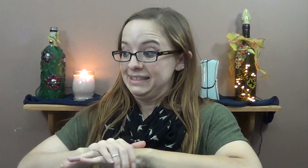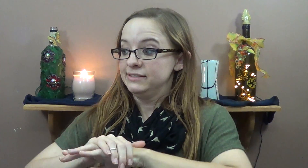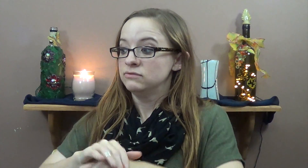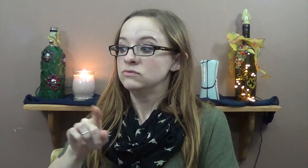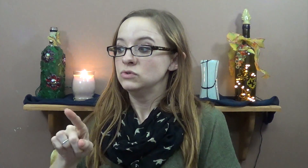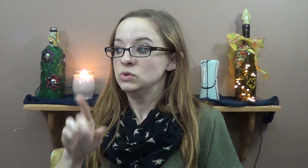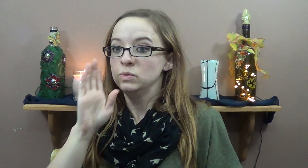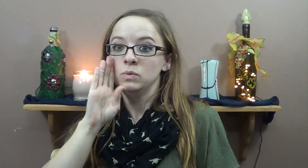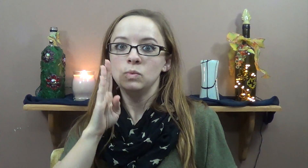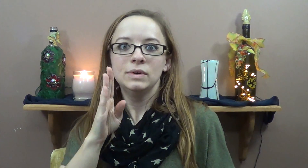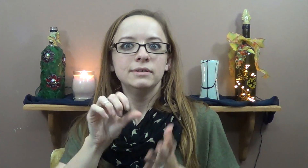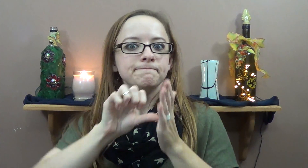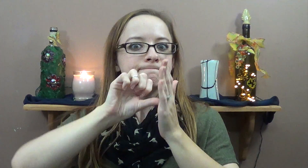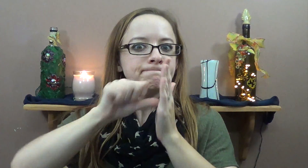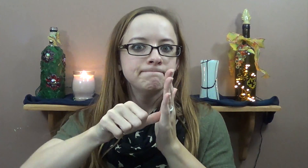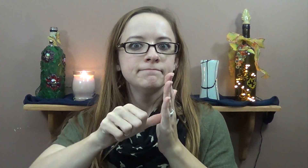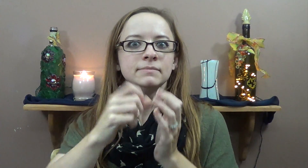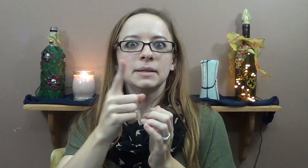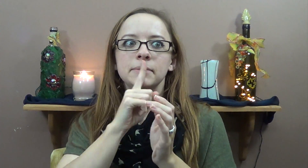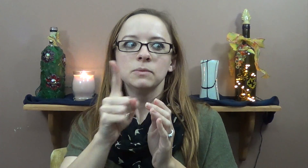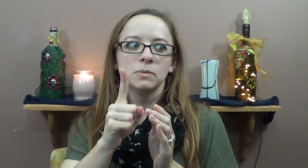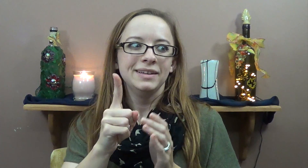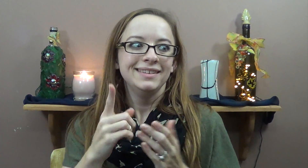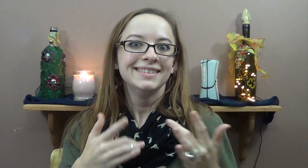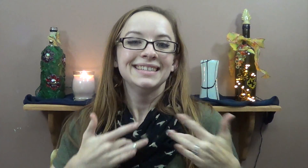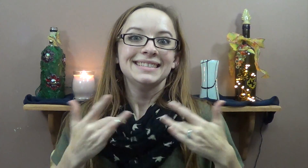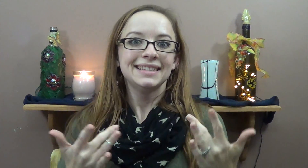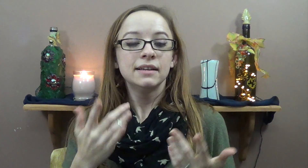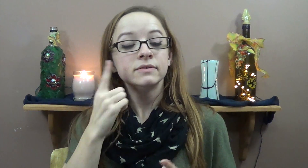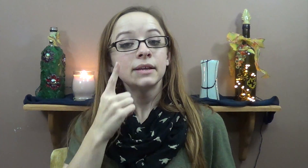of spoken language. So for English you would emphasize